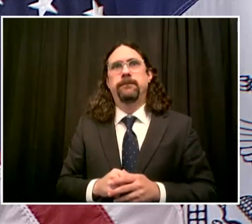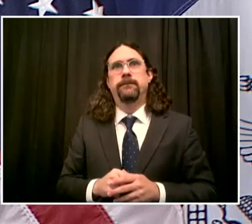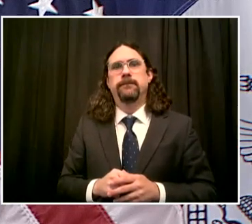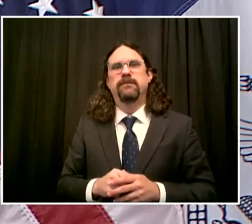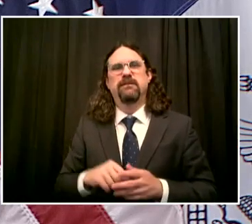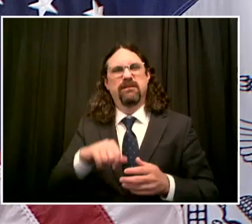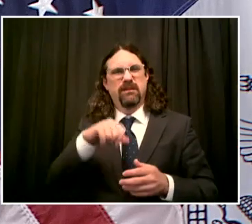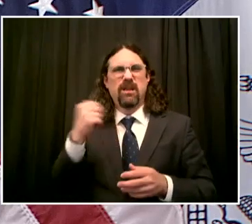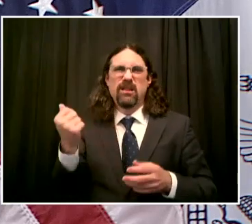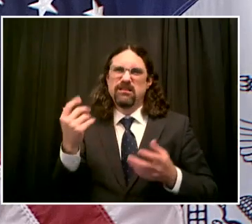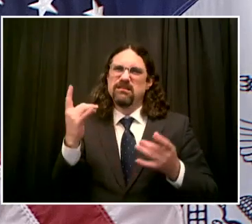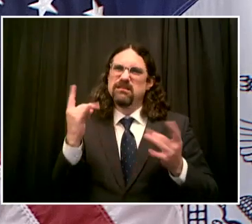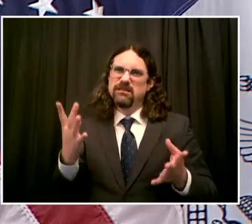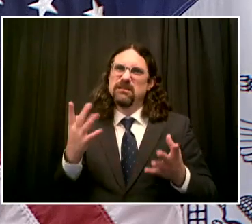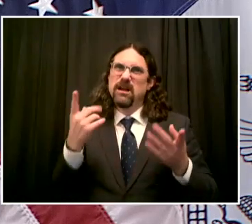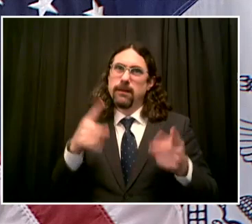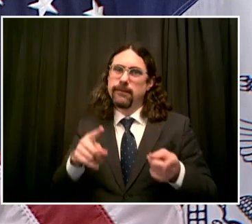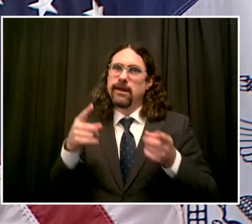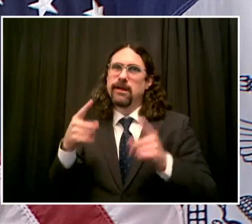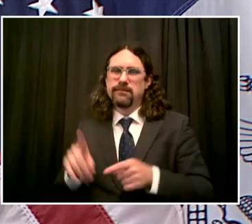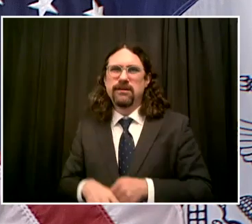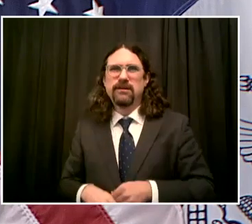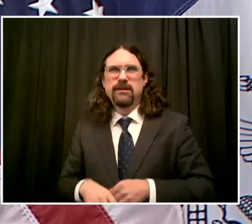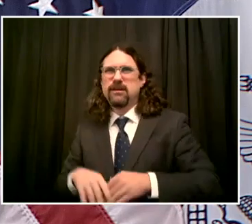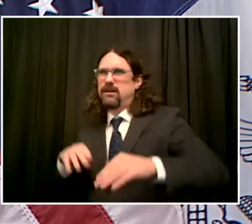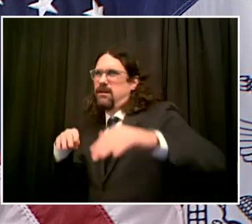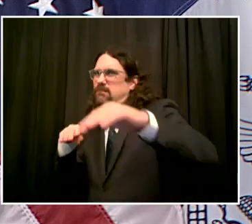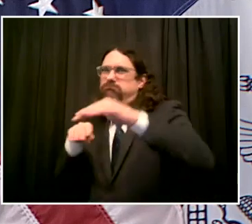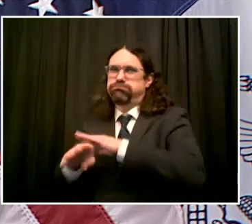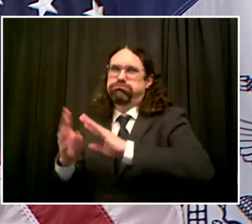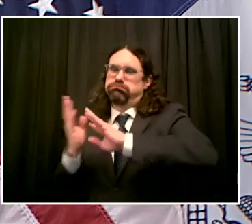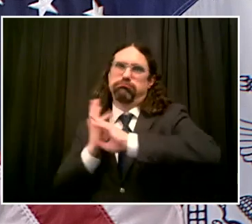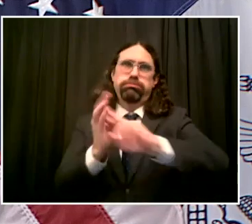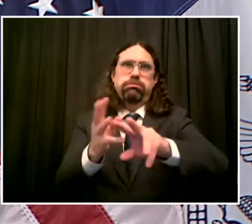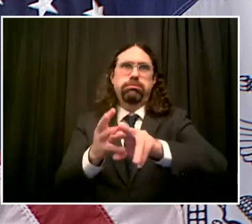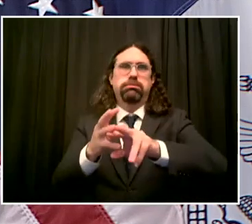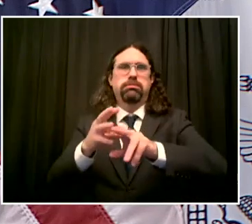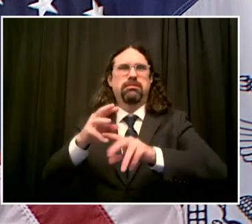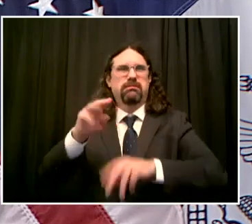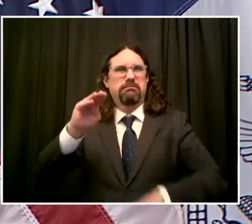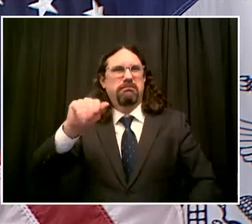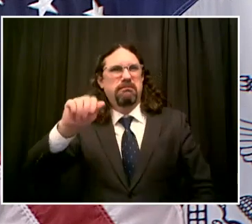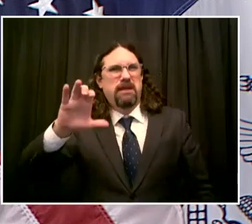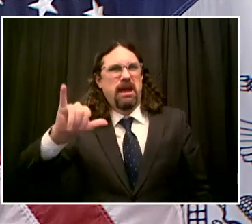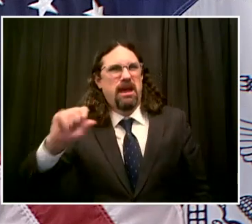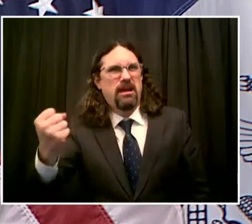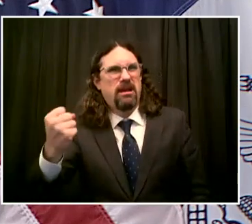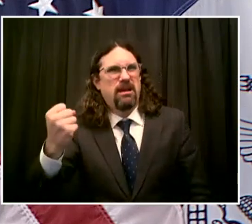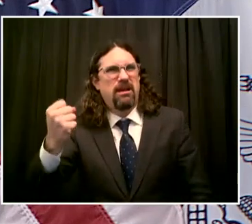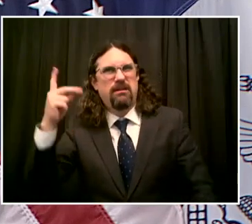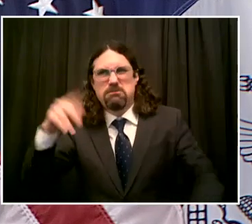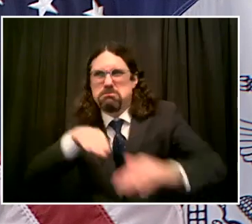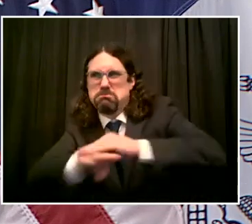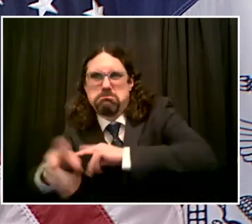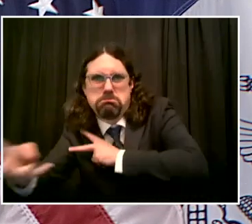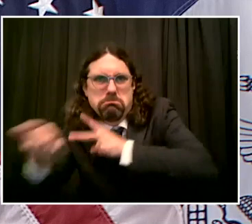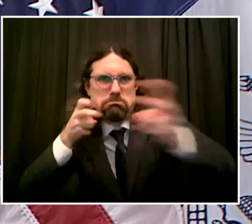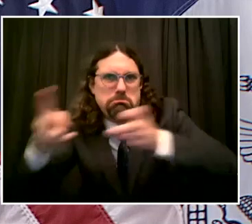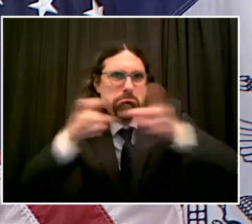MIDTOWN NHMAATTAN TO ATTACK LUXURY STORES. THAT DOES N REPRESENT THE VALUES OF YORK CITY. WE WON'T ACPCET THAT.